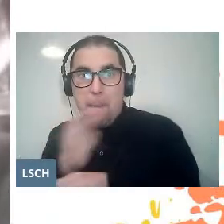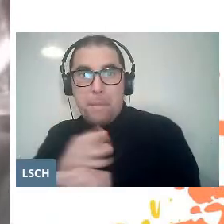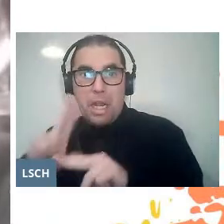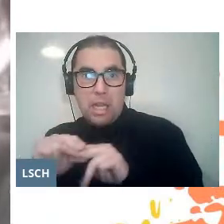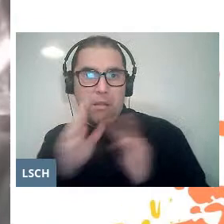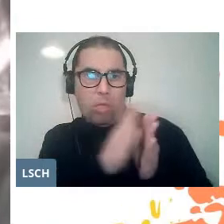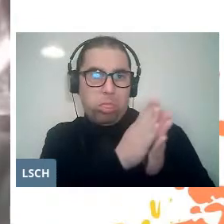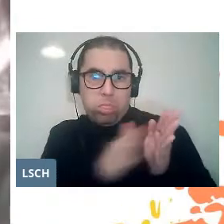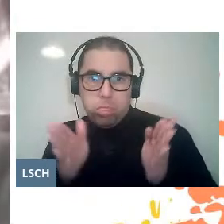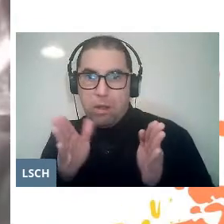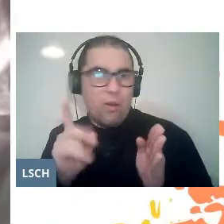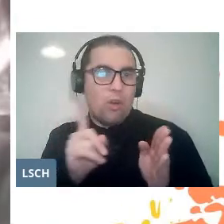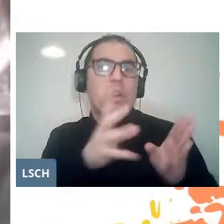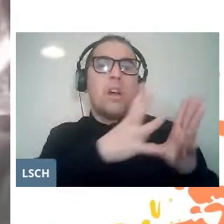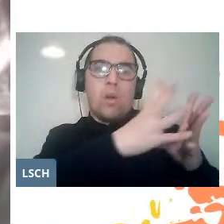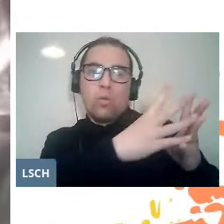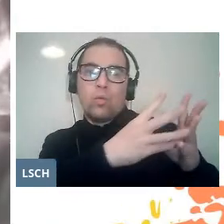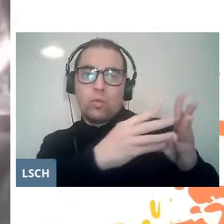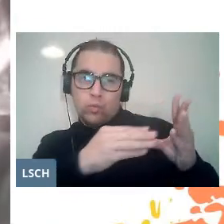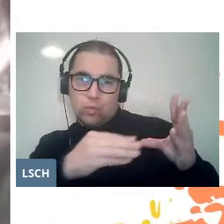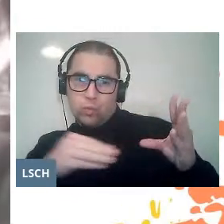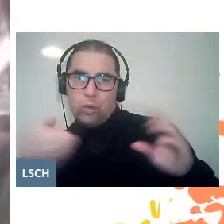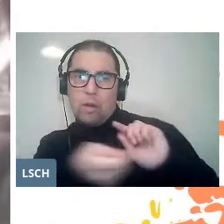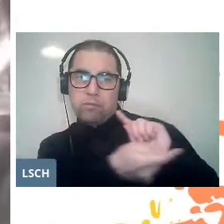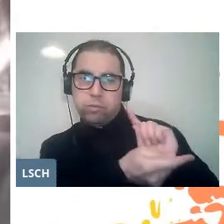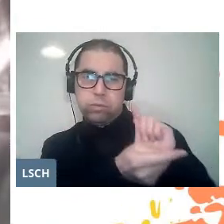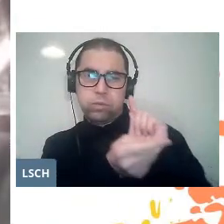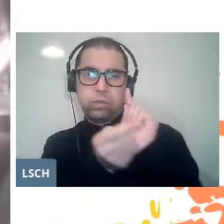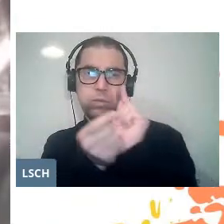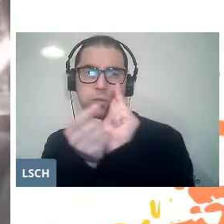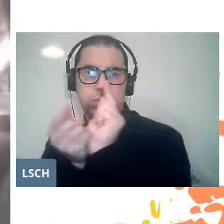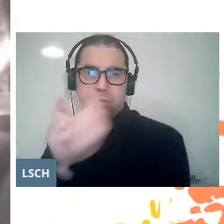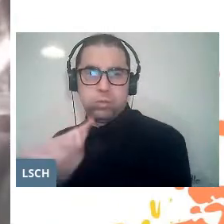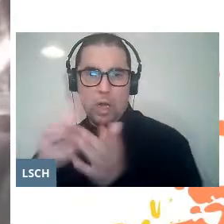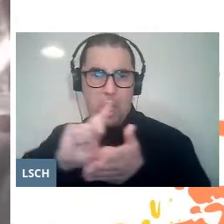There are certain events that are going to be ordering the history of music